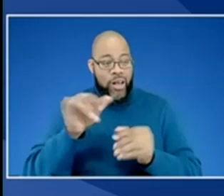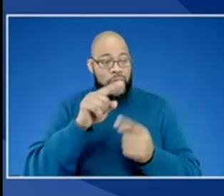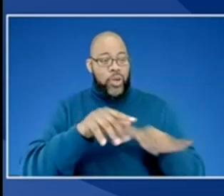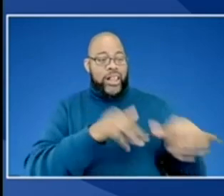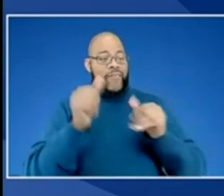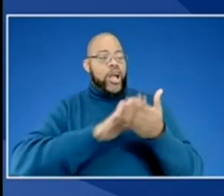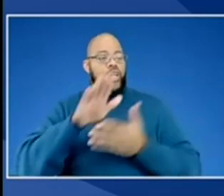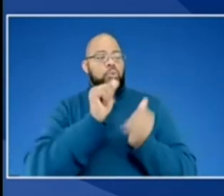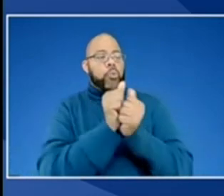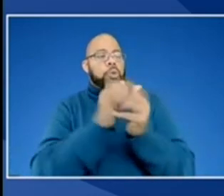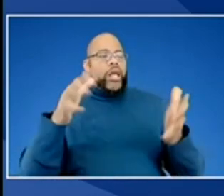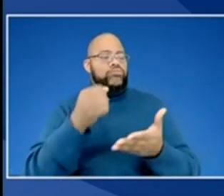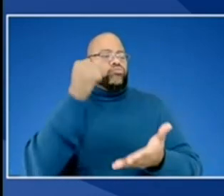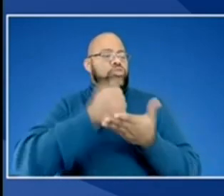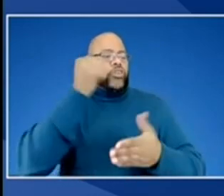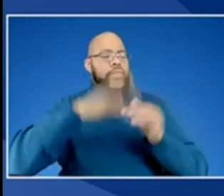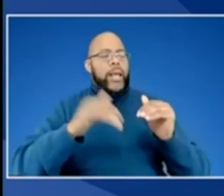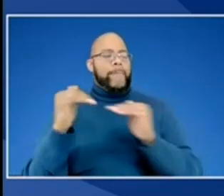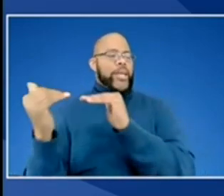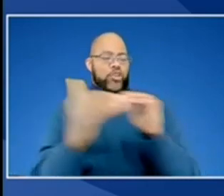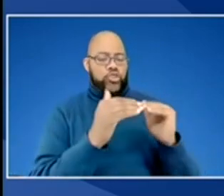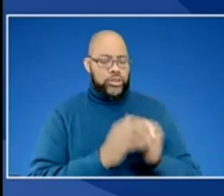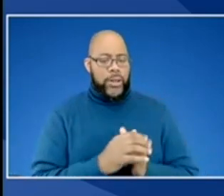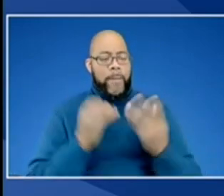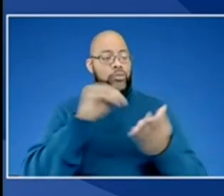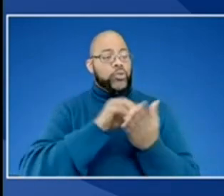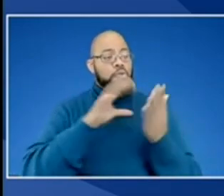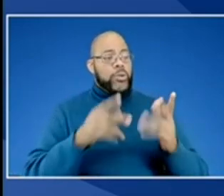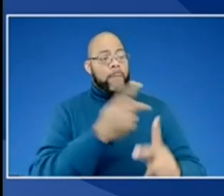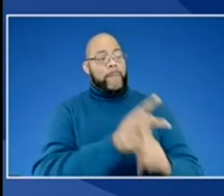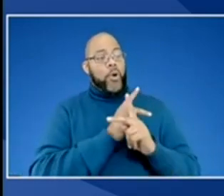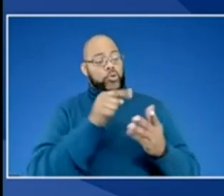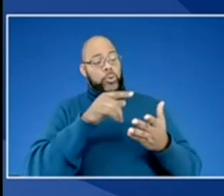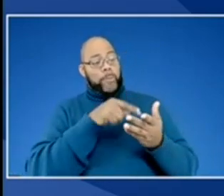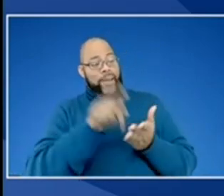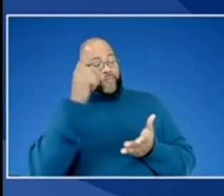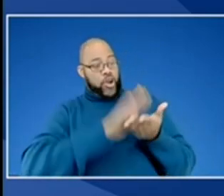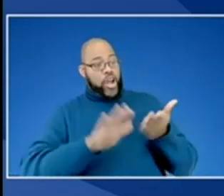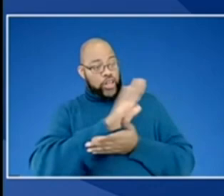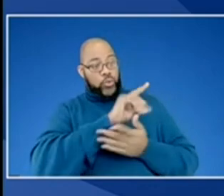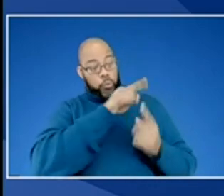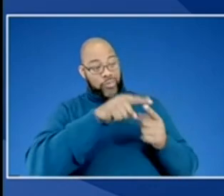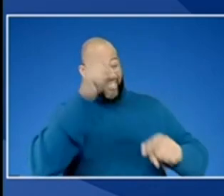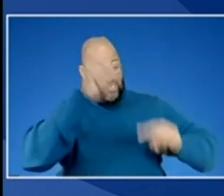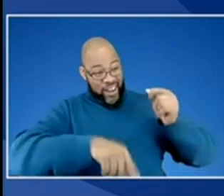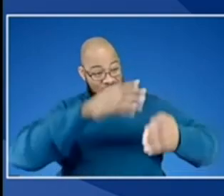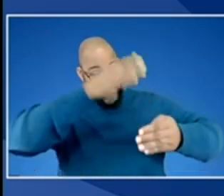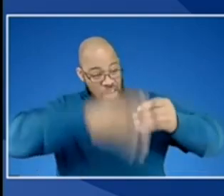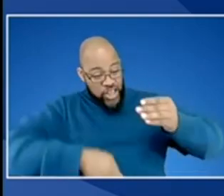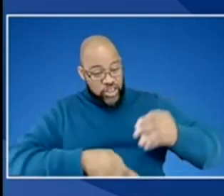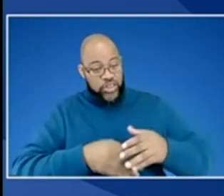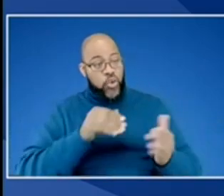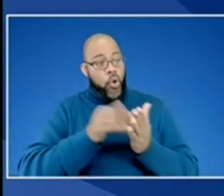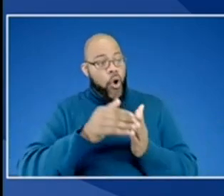credential than their peers. Many of these students borrow to pay for college, and when they can't complete, they're often left worse off than when